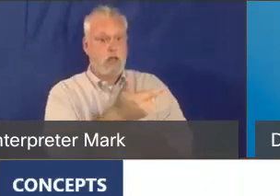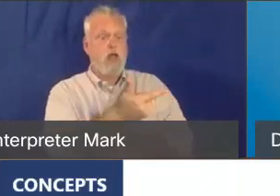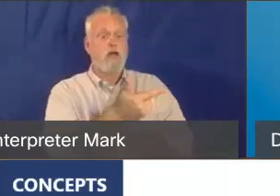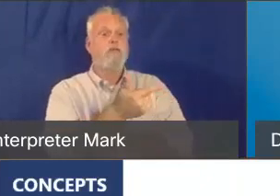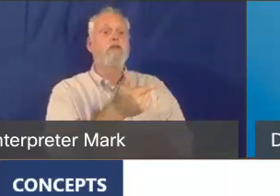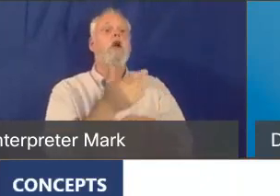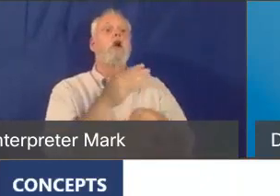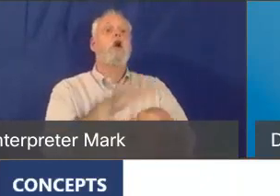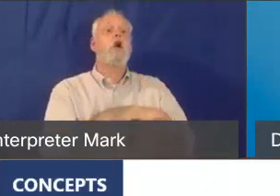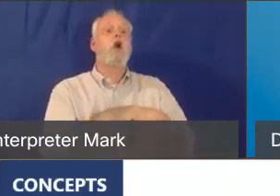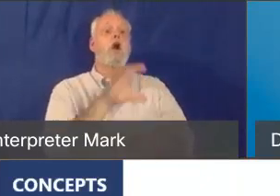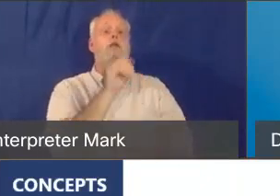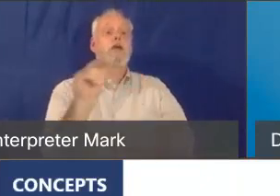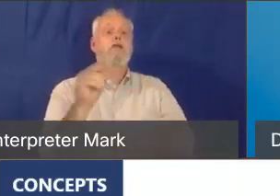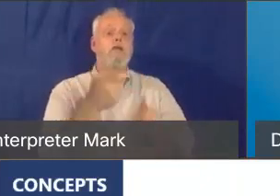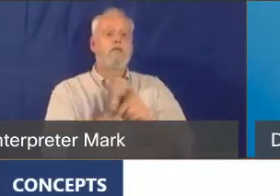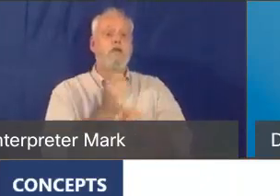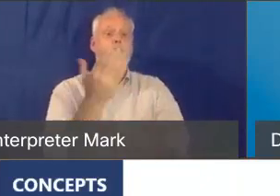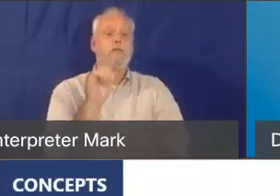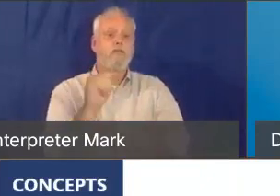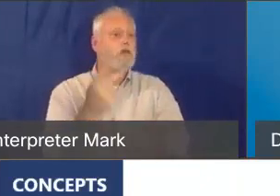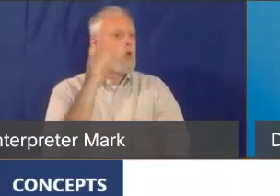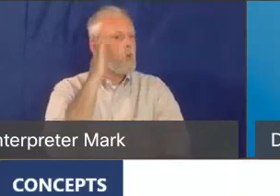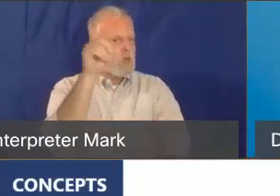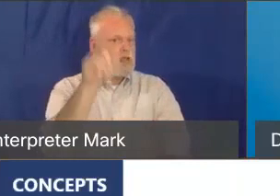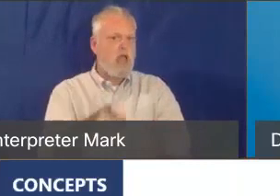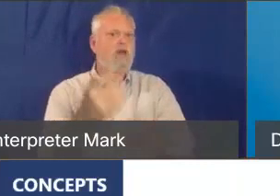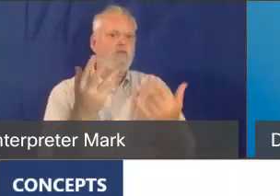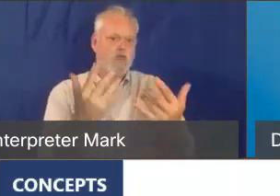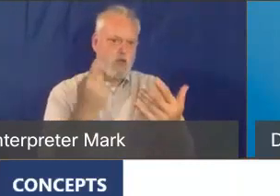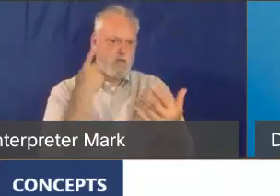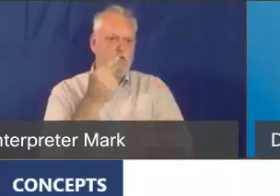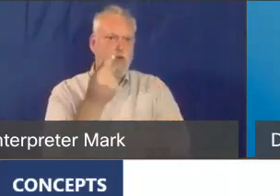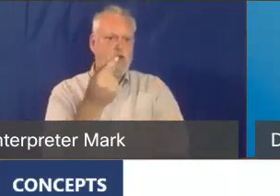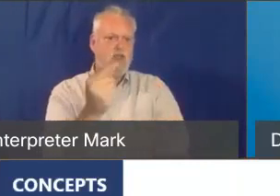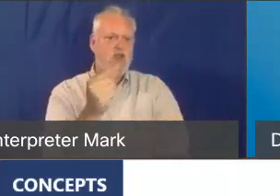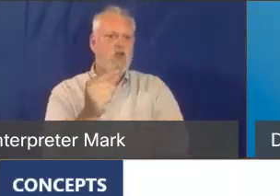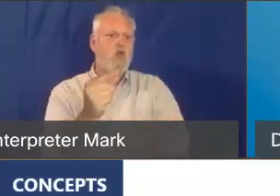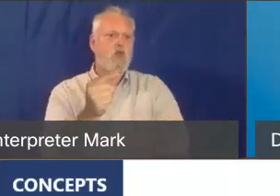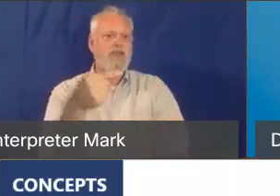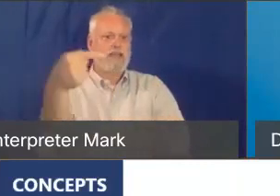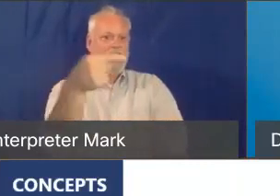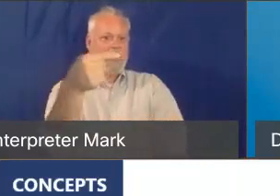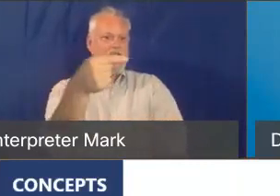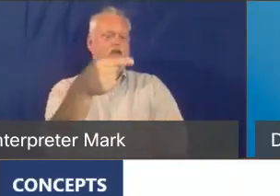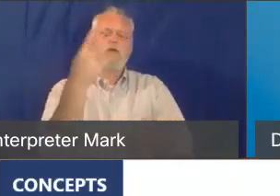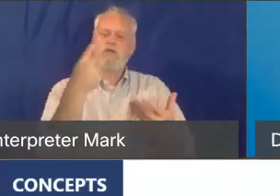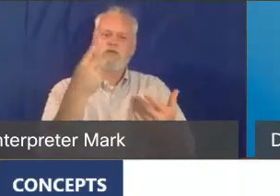You will have to wait for your green arrow and we won't have that situation where you're looking for a gap and traffic again. Similarly.